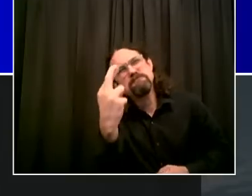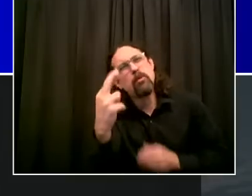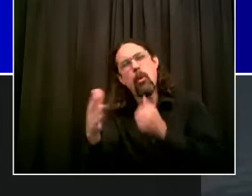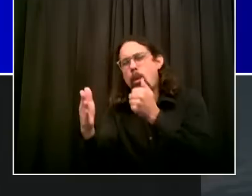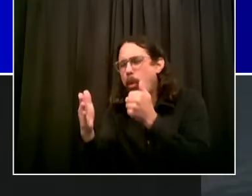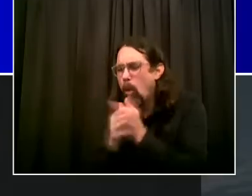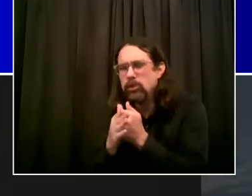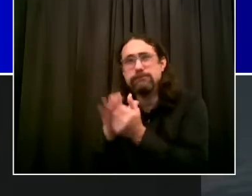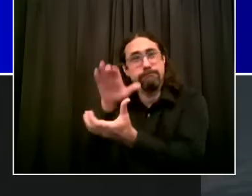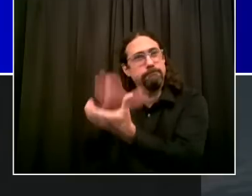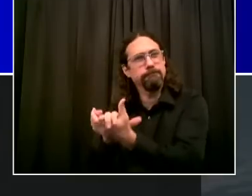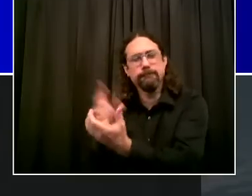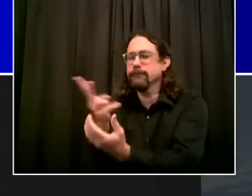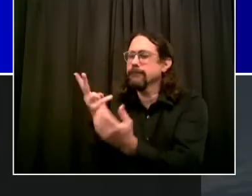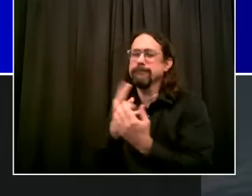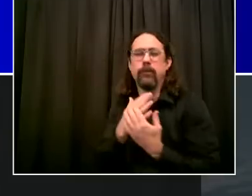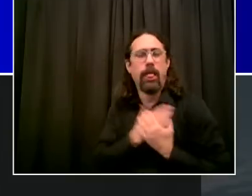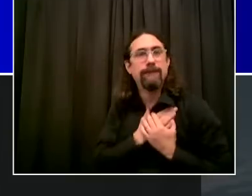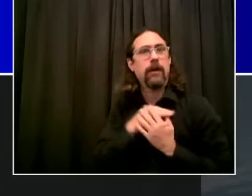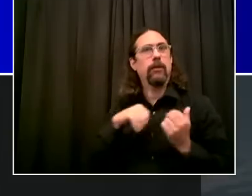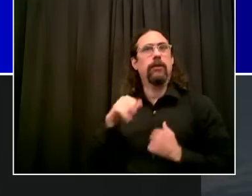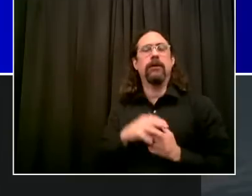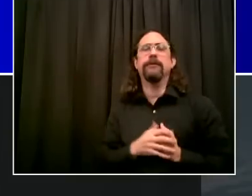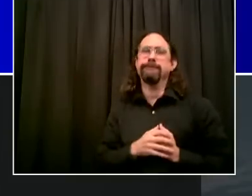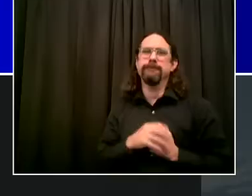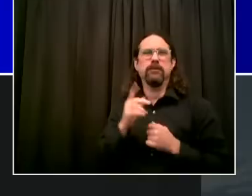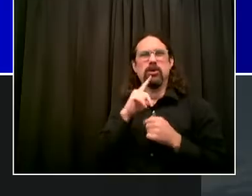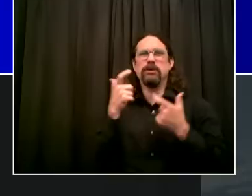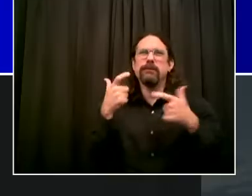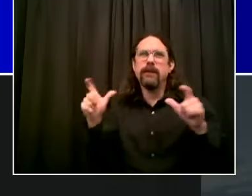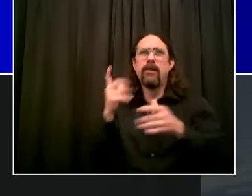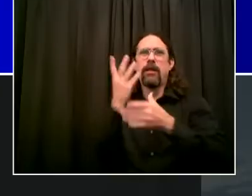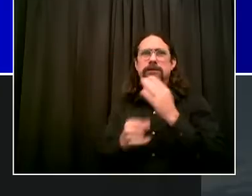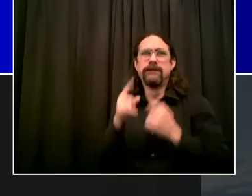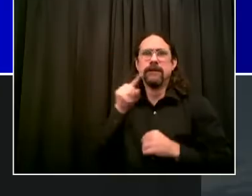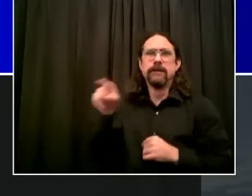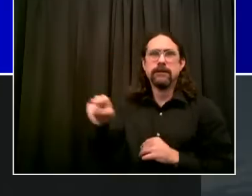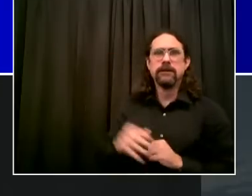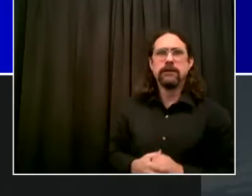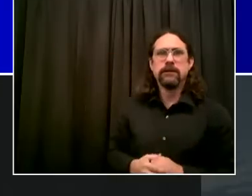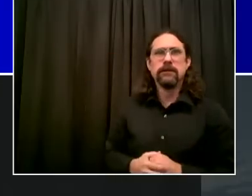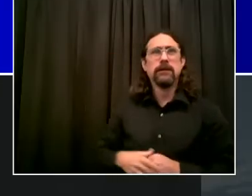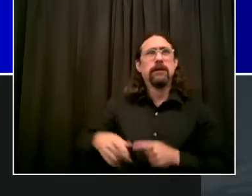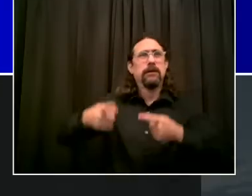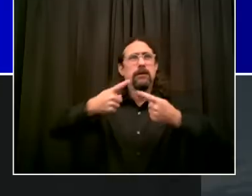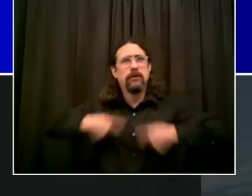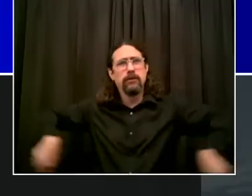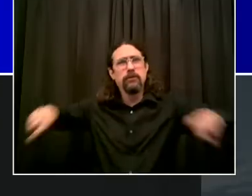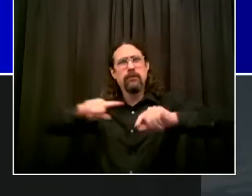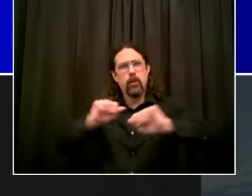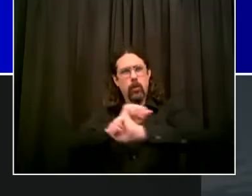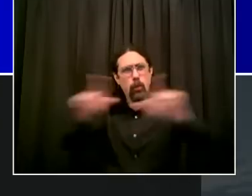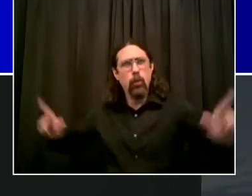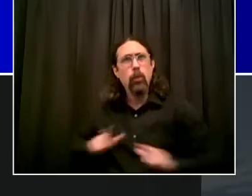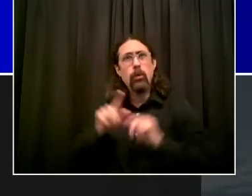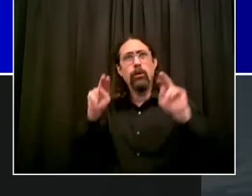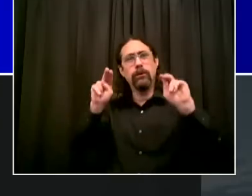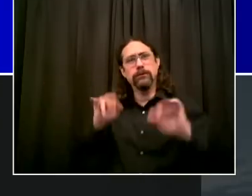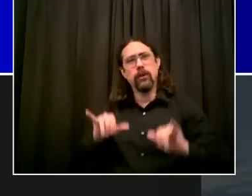I KNOW HOW CLOSE THAT NBOD D WAS. OUR CONDOLENCES ON BEHALF OF ALL